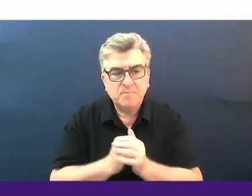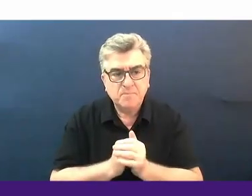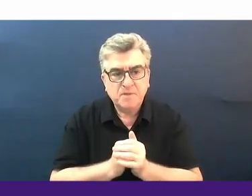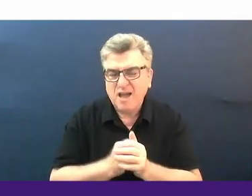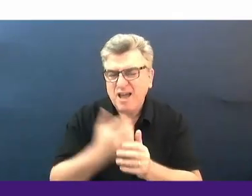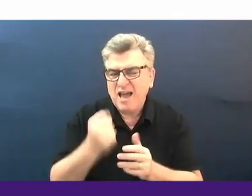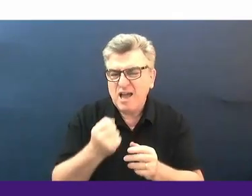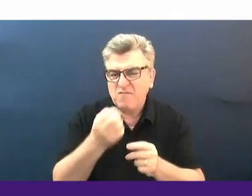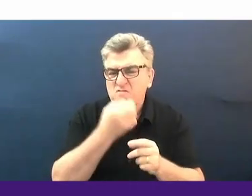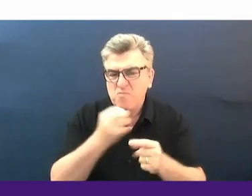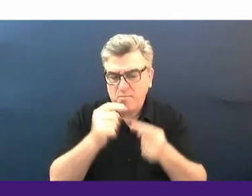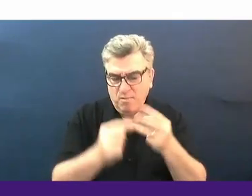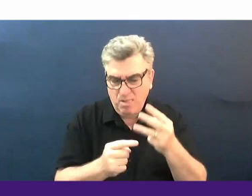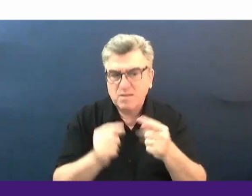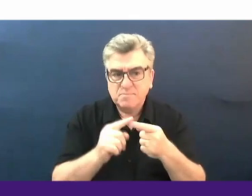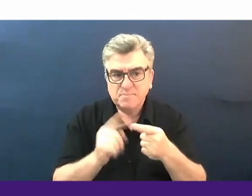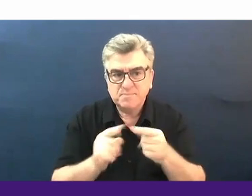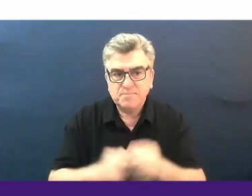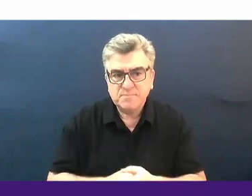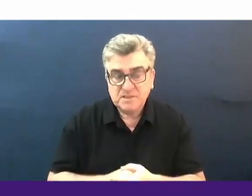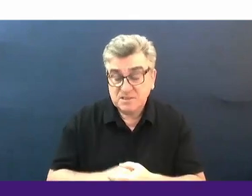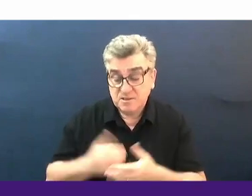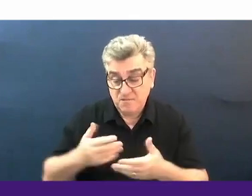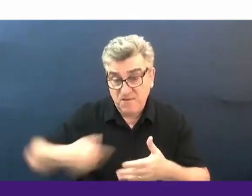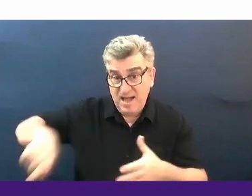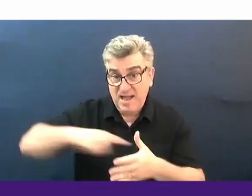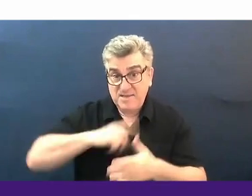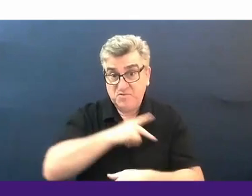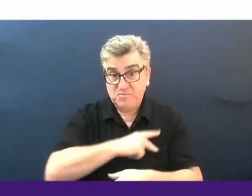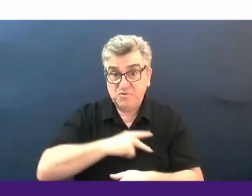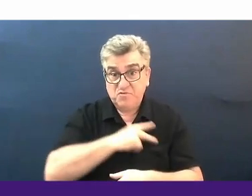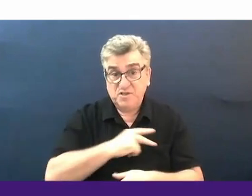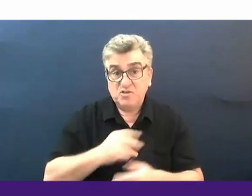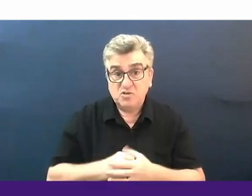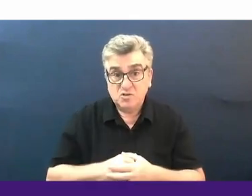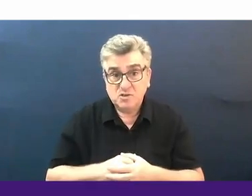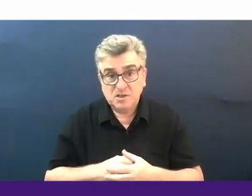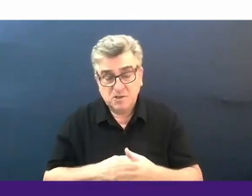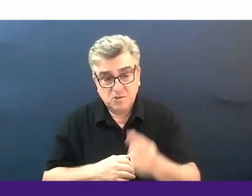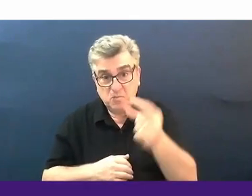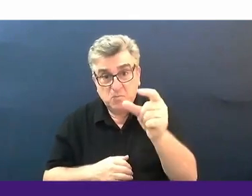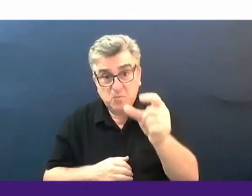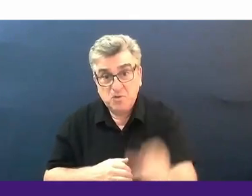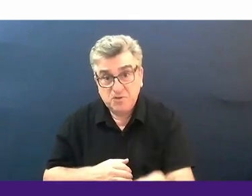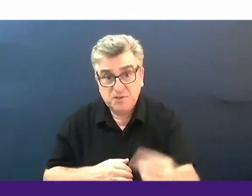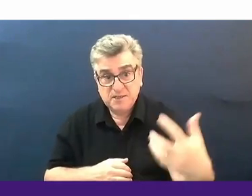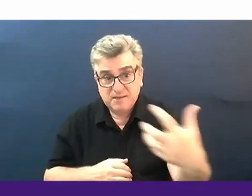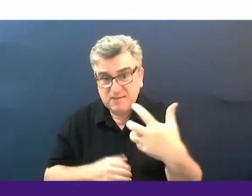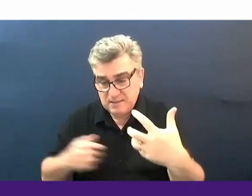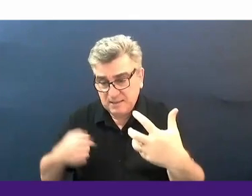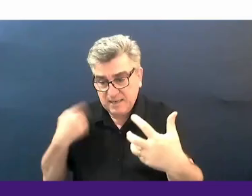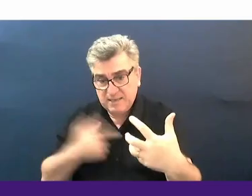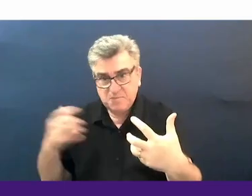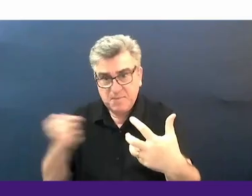So, at the clinician level, we really need to meet people where they're at in terms of healthcare and